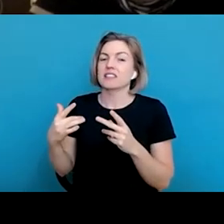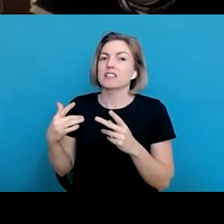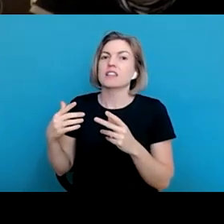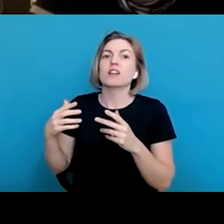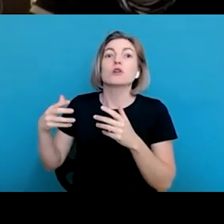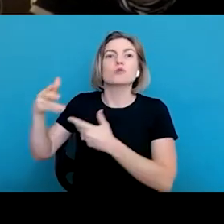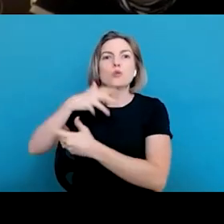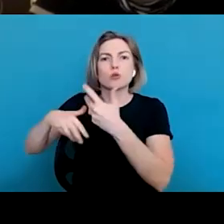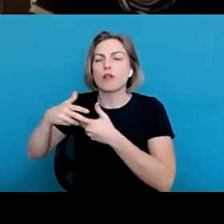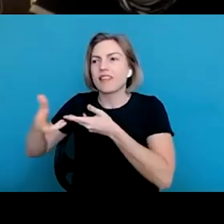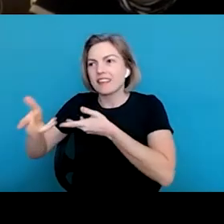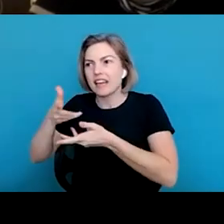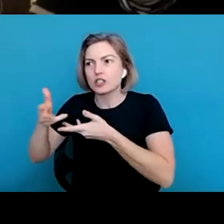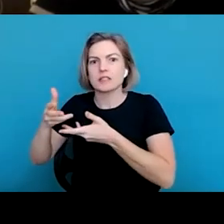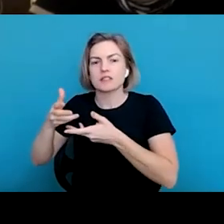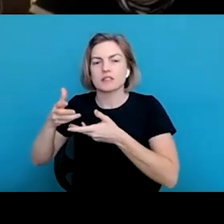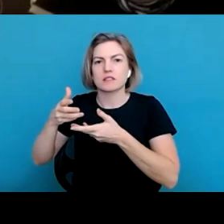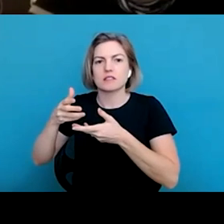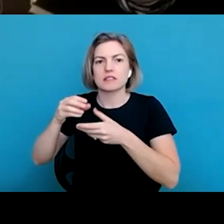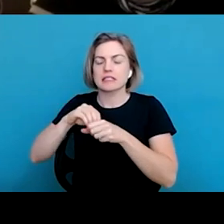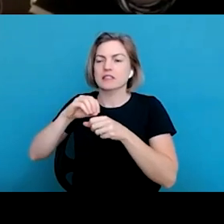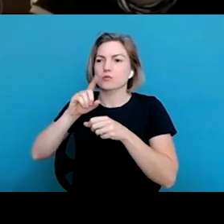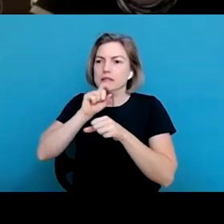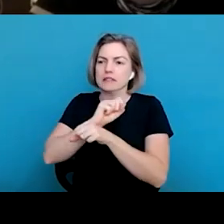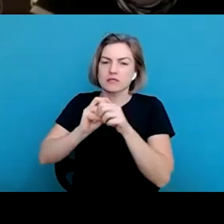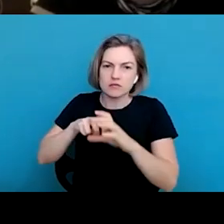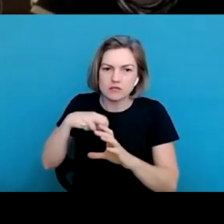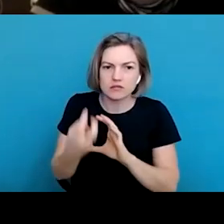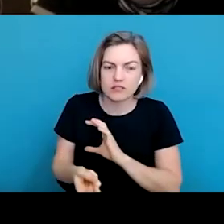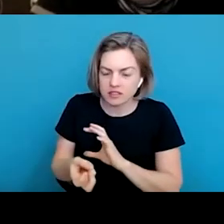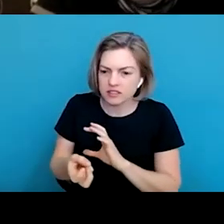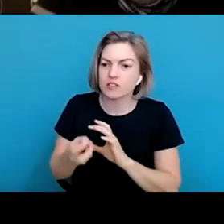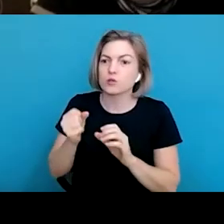So being able to have that social engagement as part of the experience rather than stepping